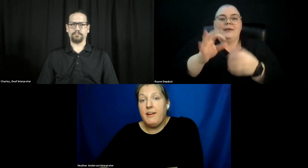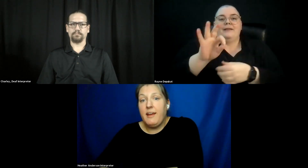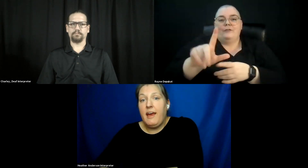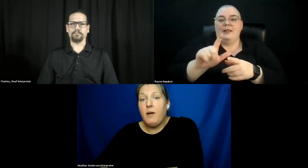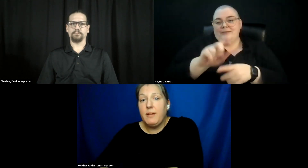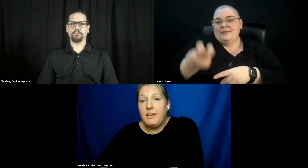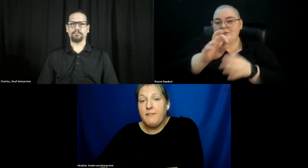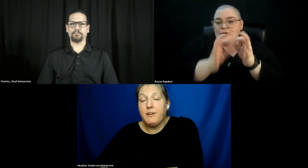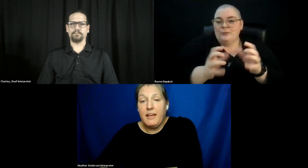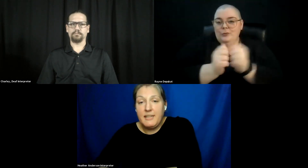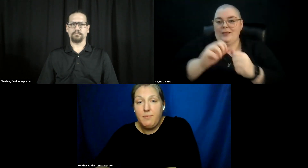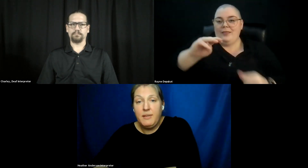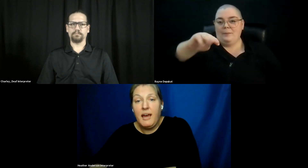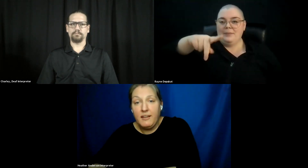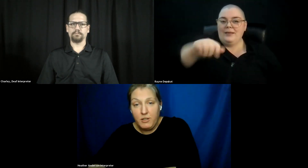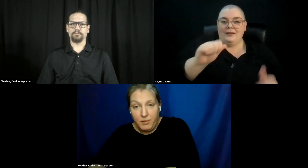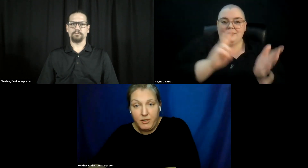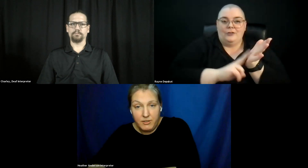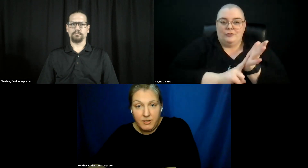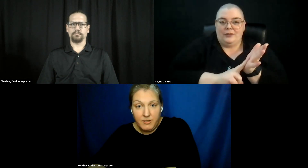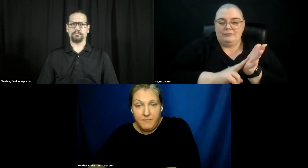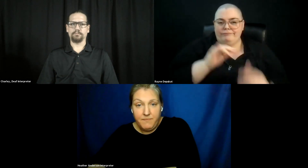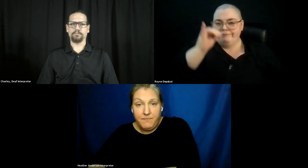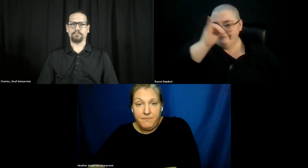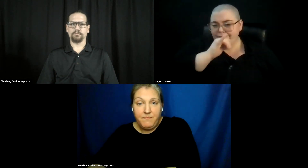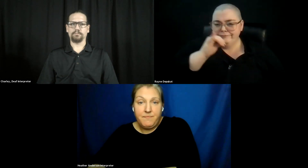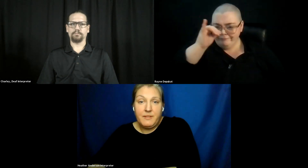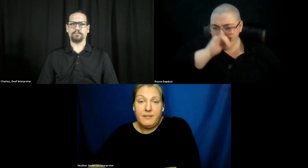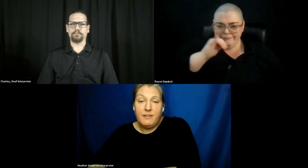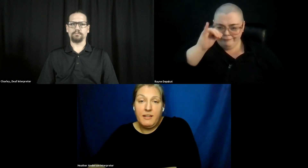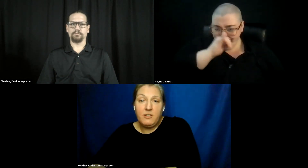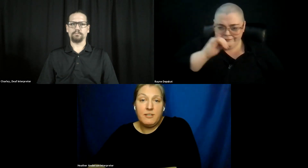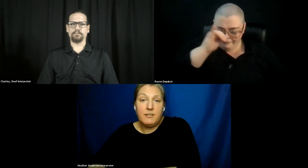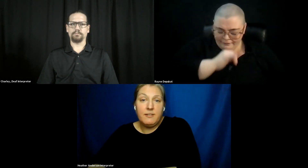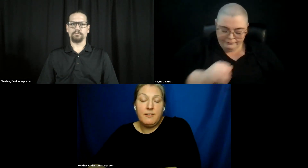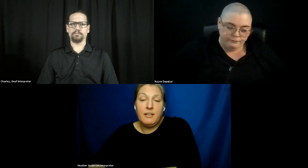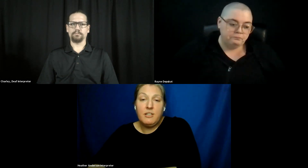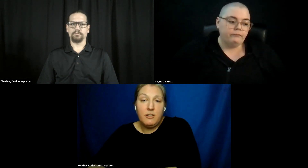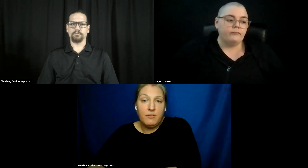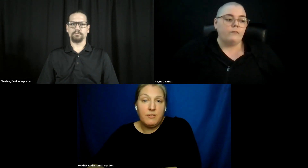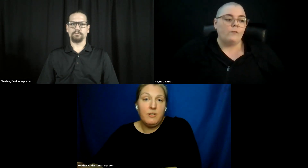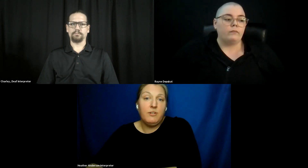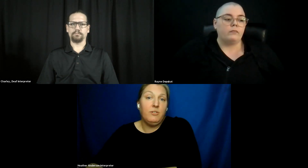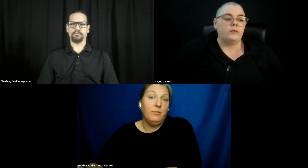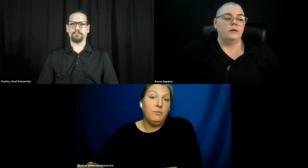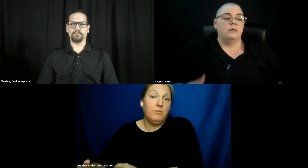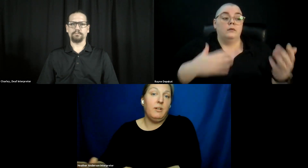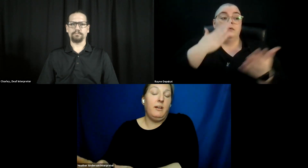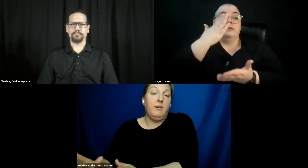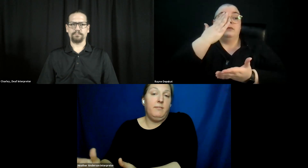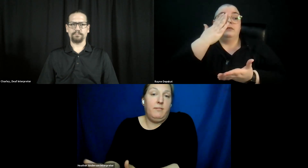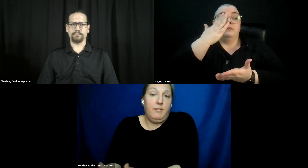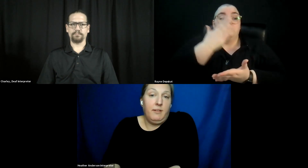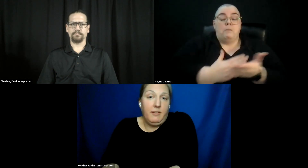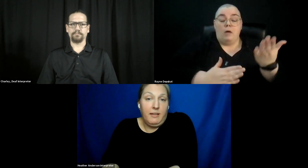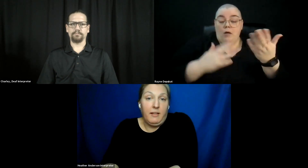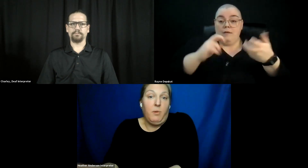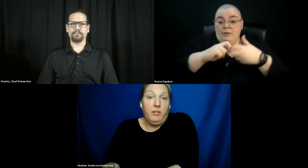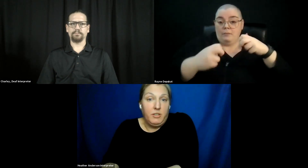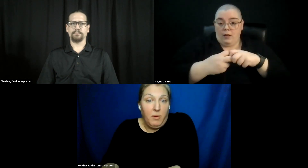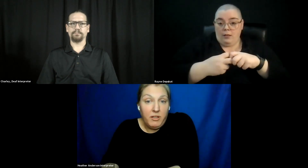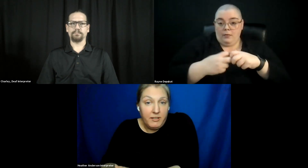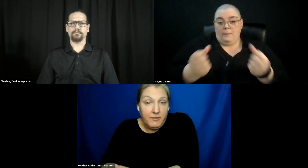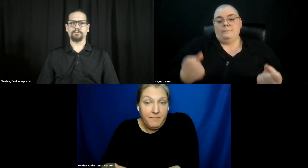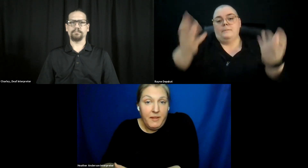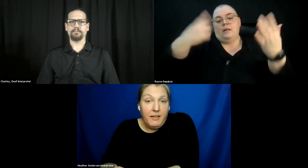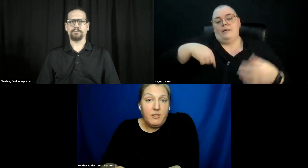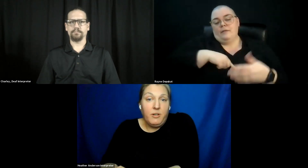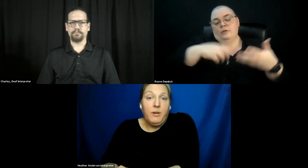And then, how many freelance MPa interpreters, it just continues to get smaller and smaller.